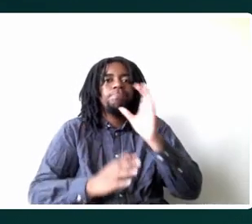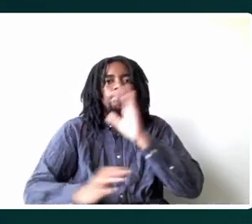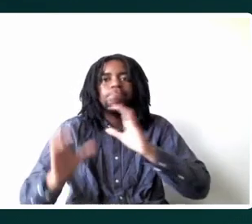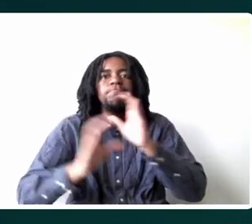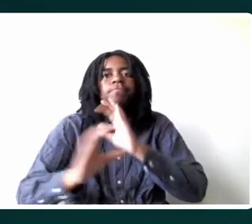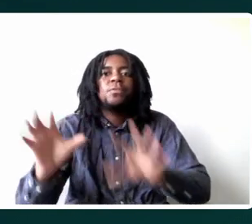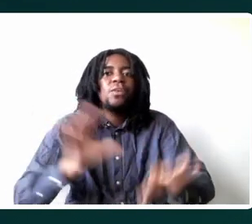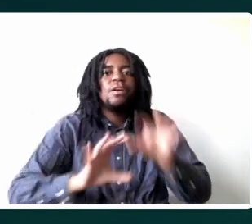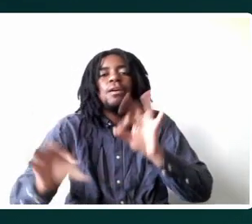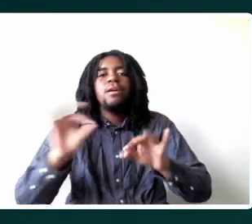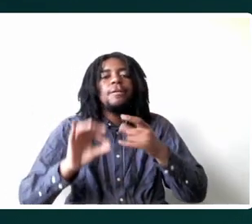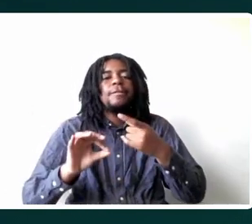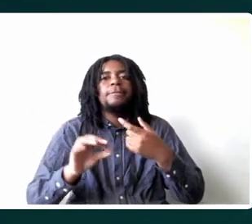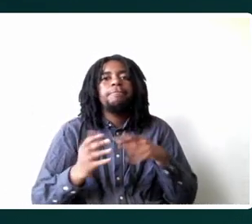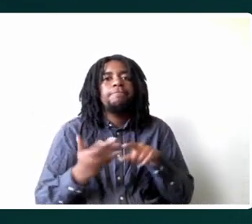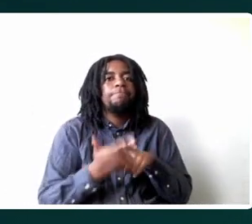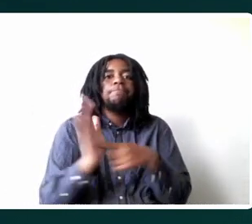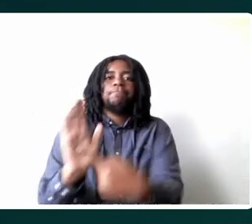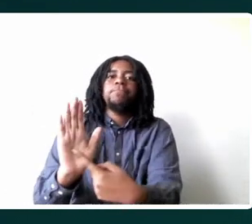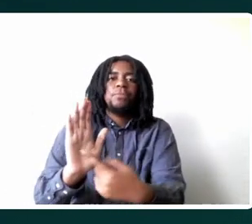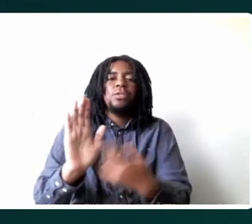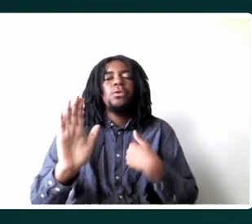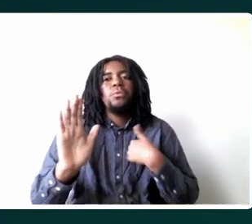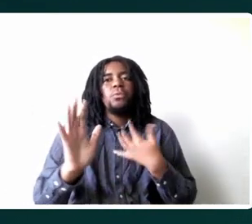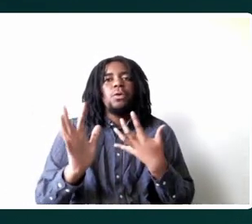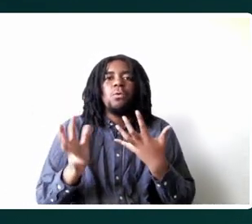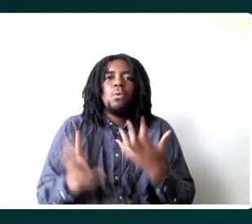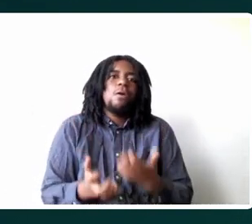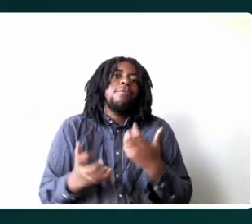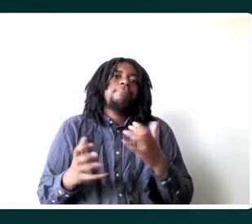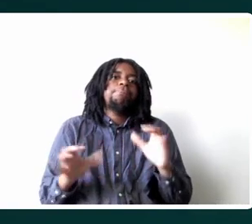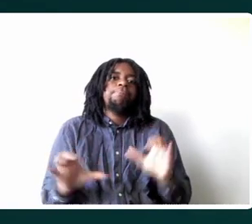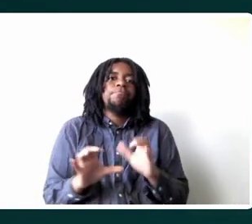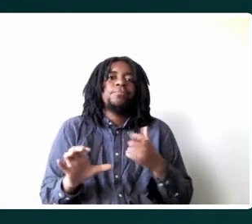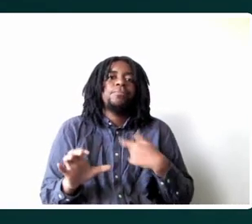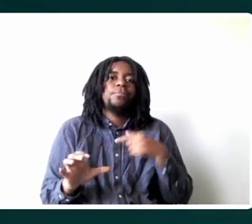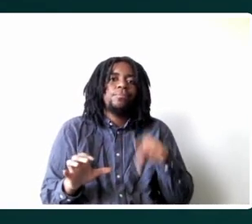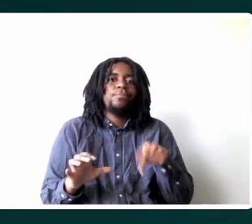what we really tried to do in the case of Washington. And, you know,